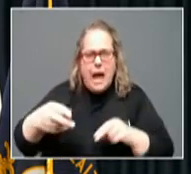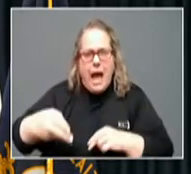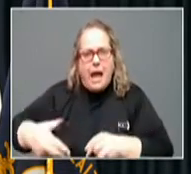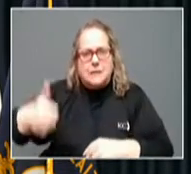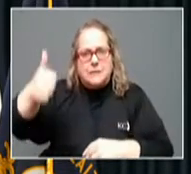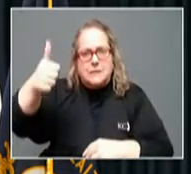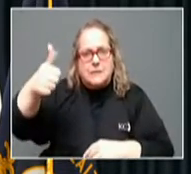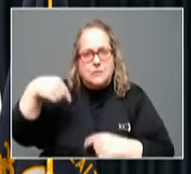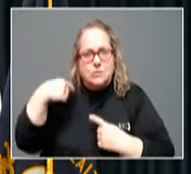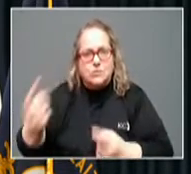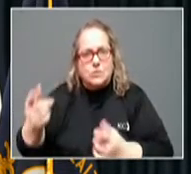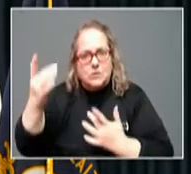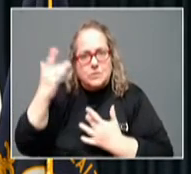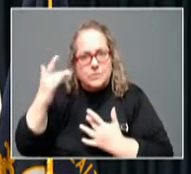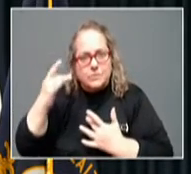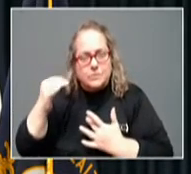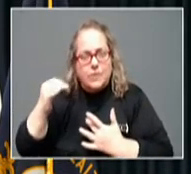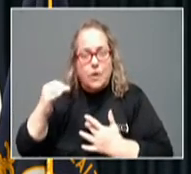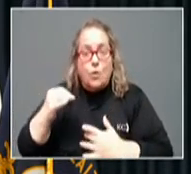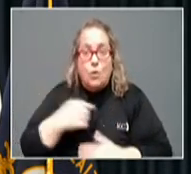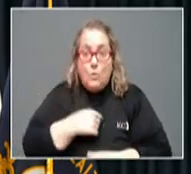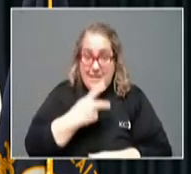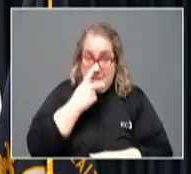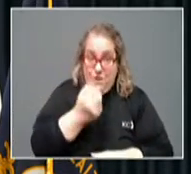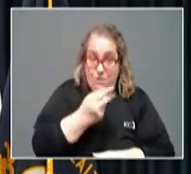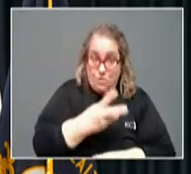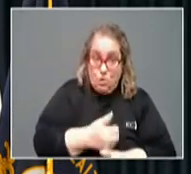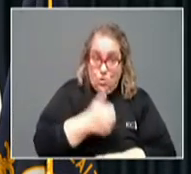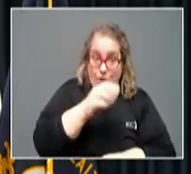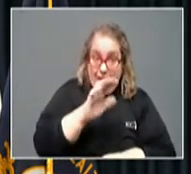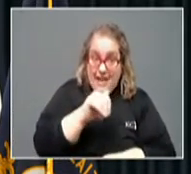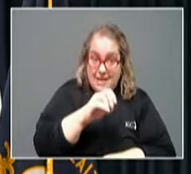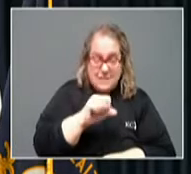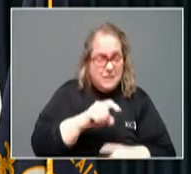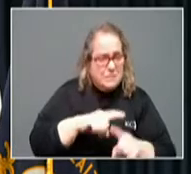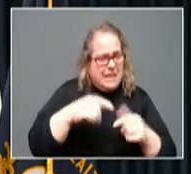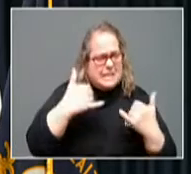fewer cases, it is still everywhere, Most of the state is still red. So